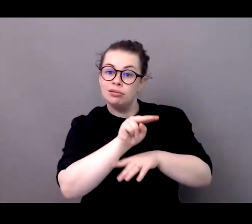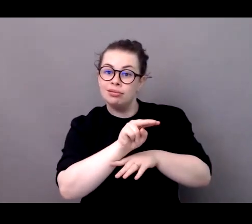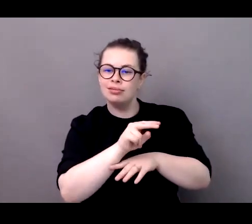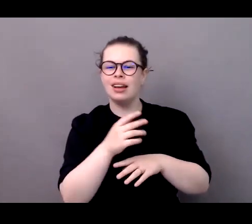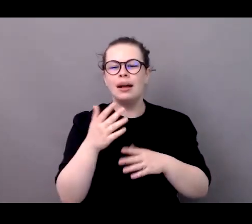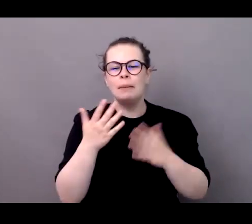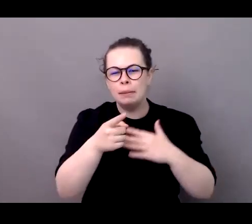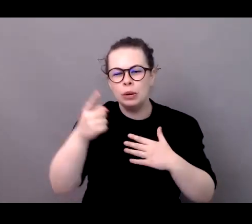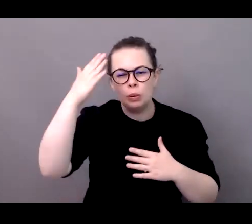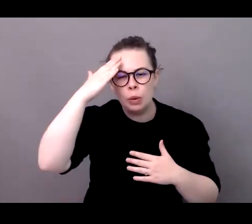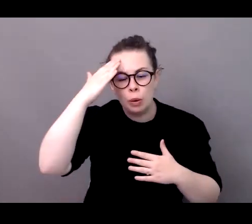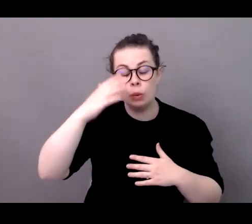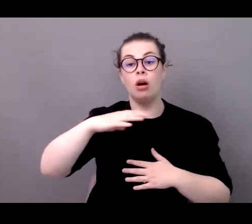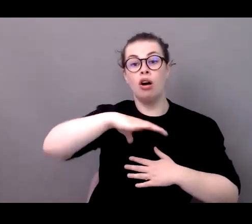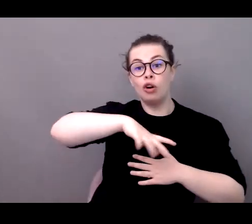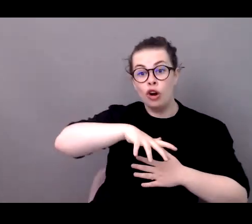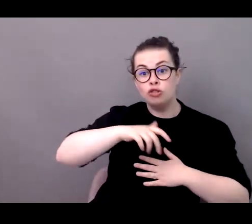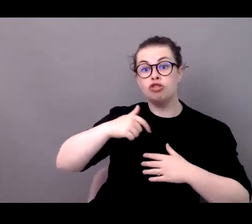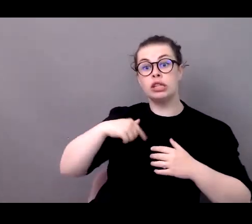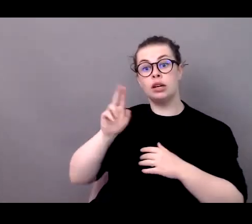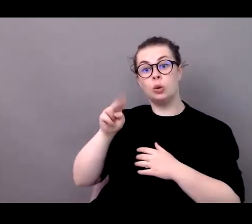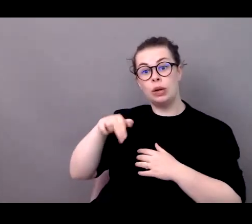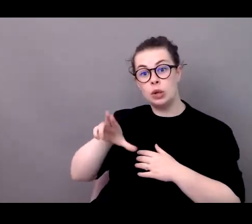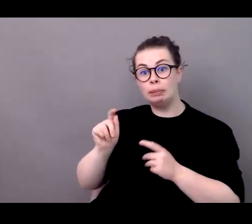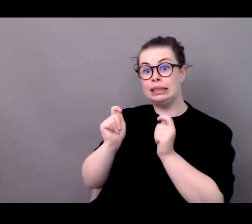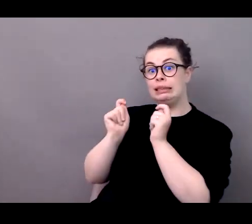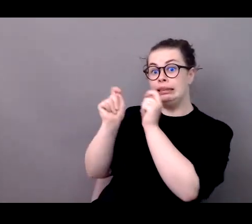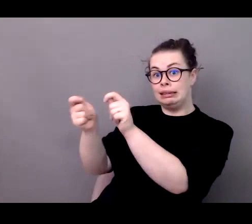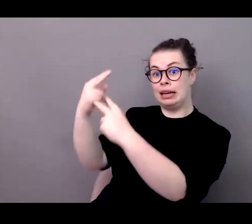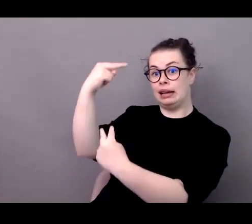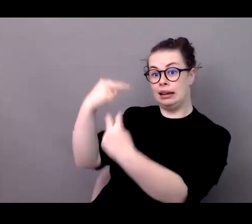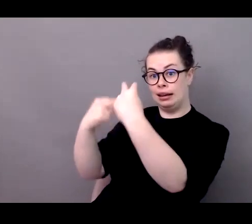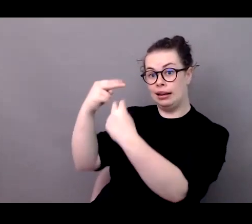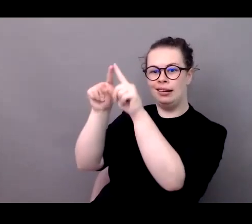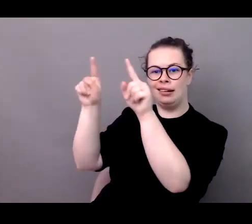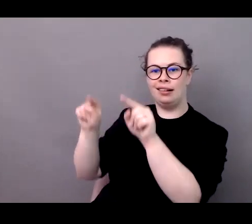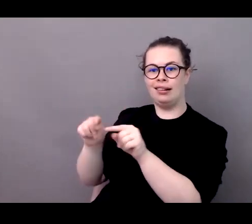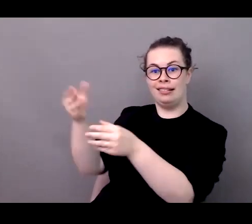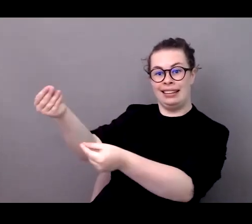those concluding observations are very short, so often it is a sentence or two for each article